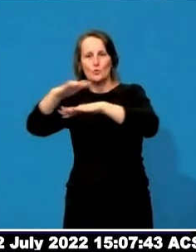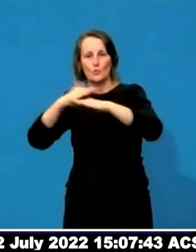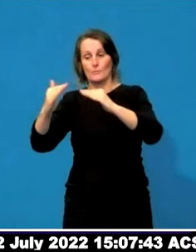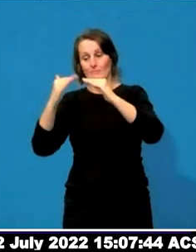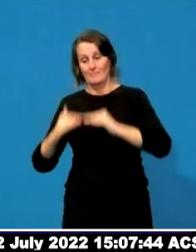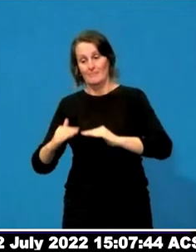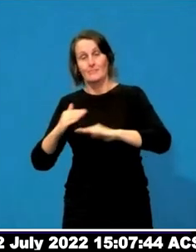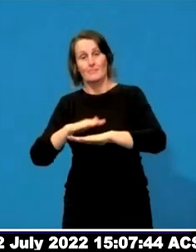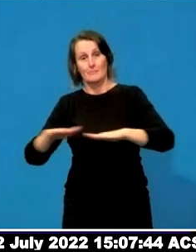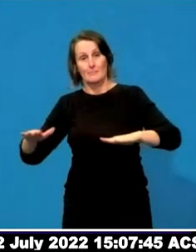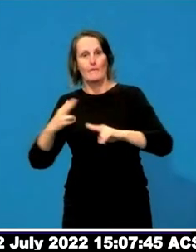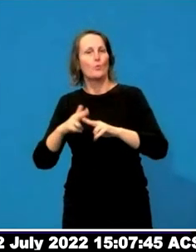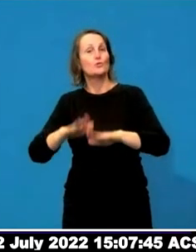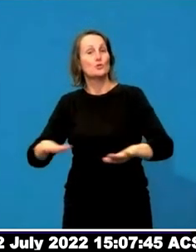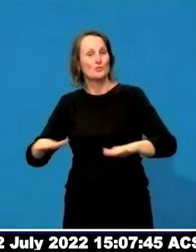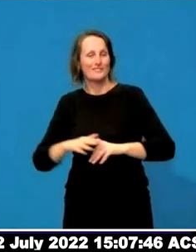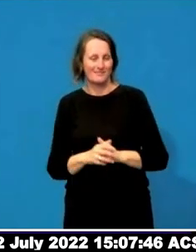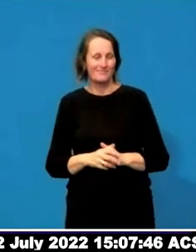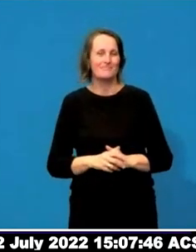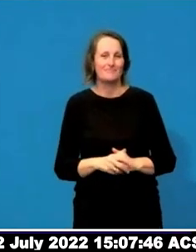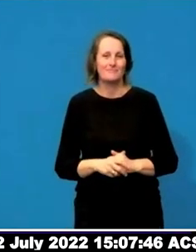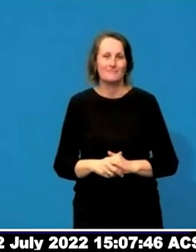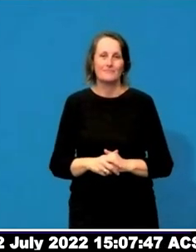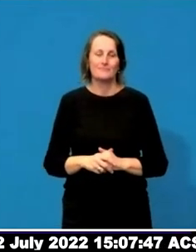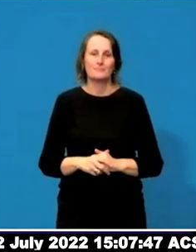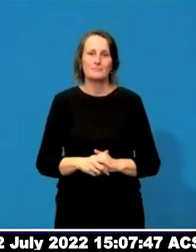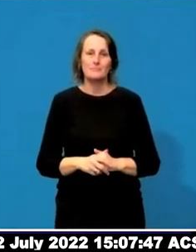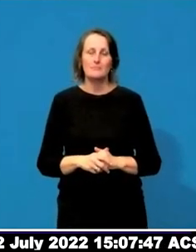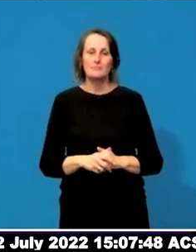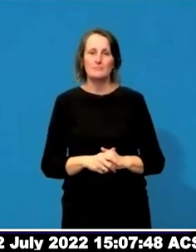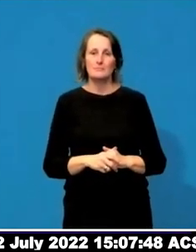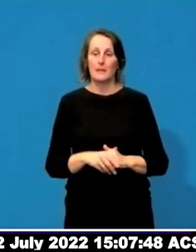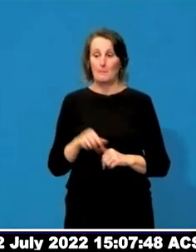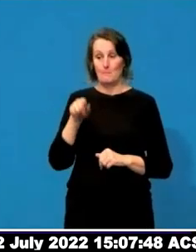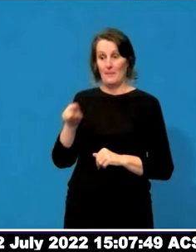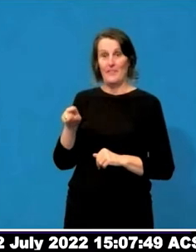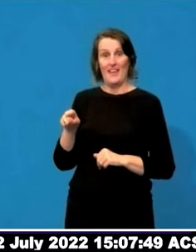But this is - that particular building is for people from Yarrabah and Giangurra,